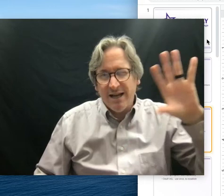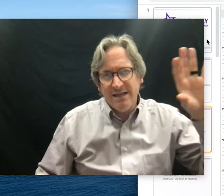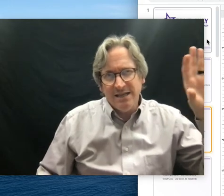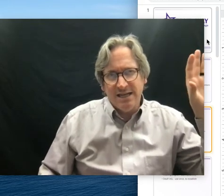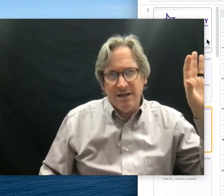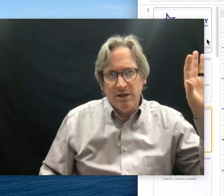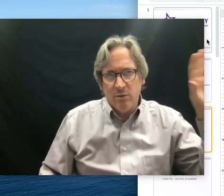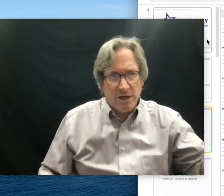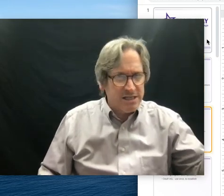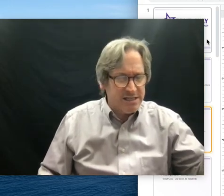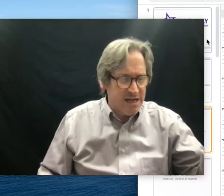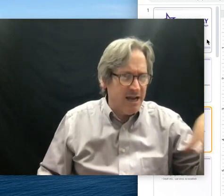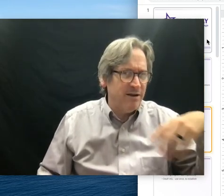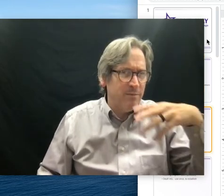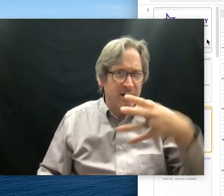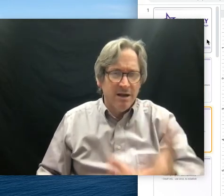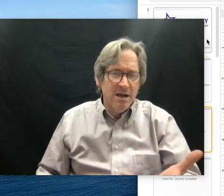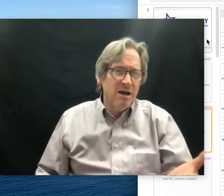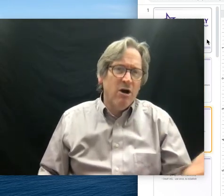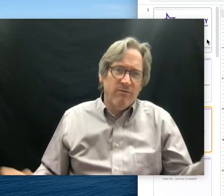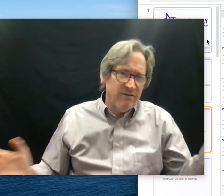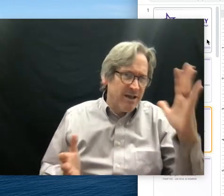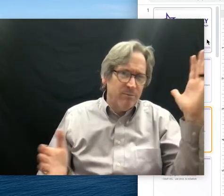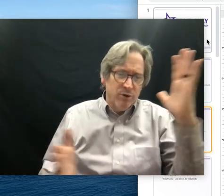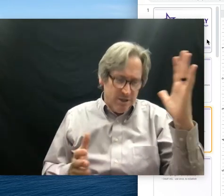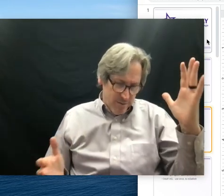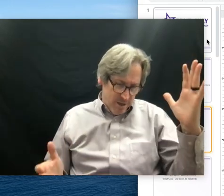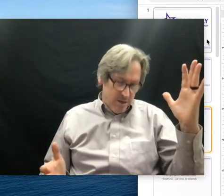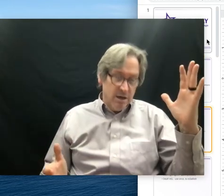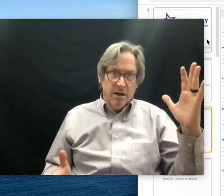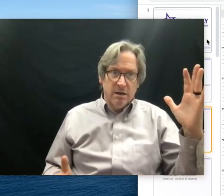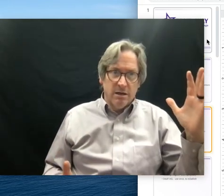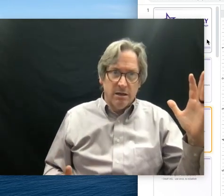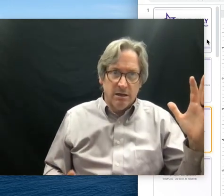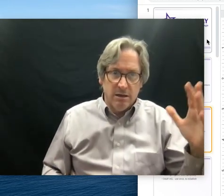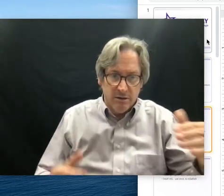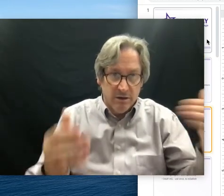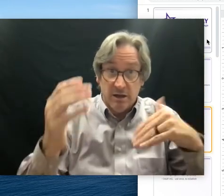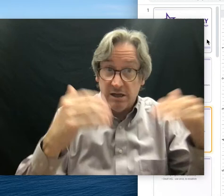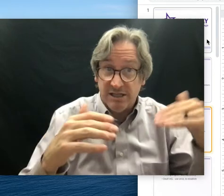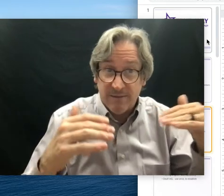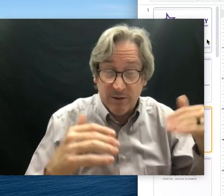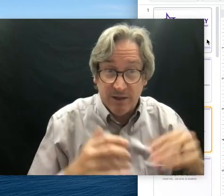these in the what's the sign but hopefully if i can put them in uh same thing with the